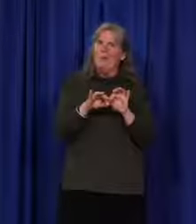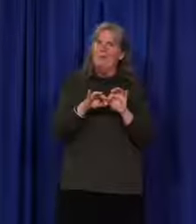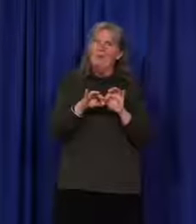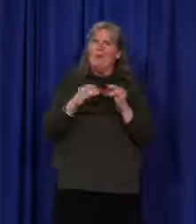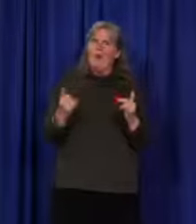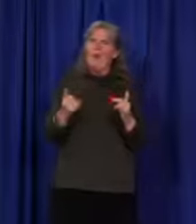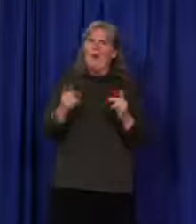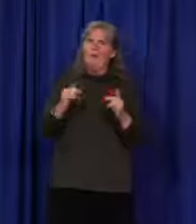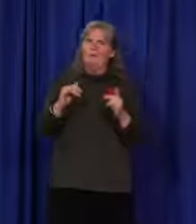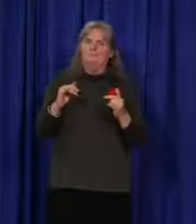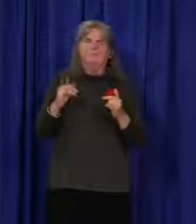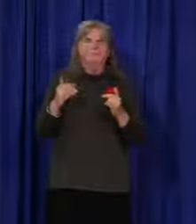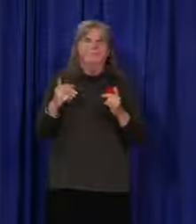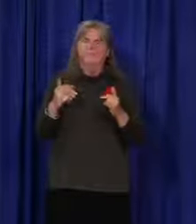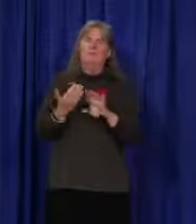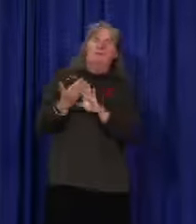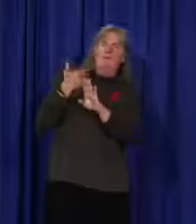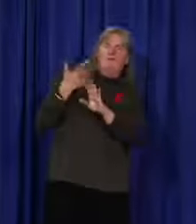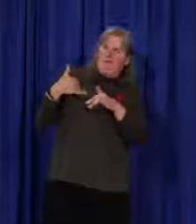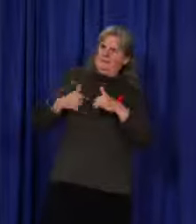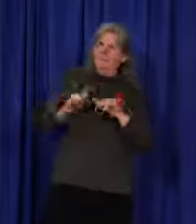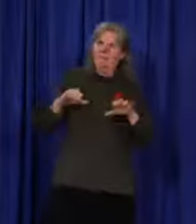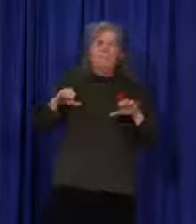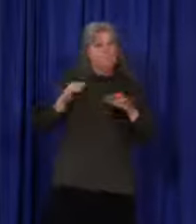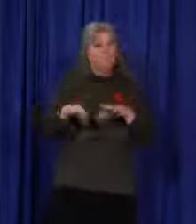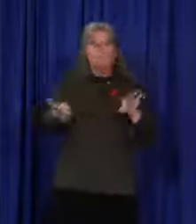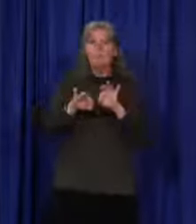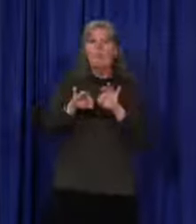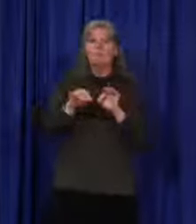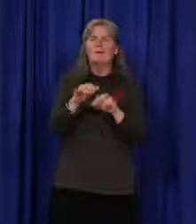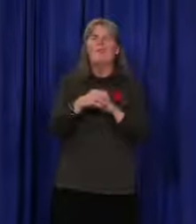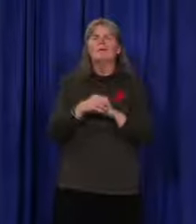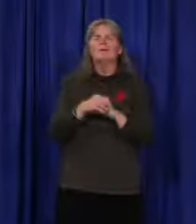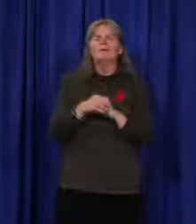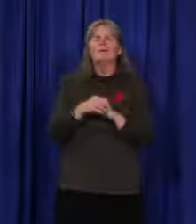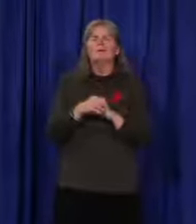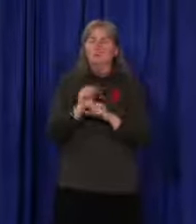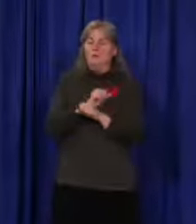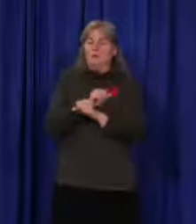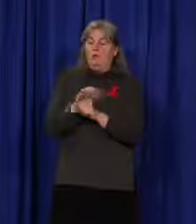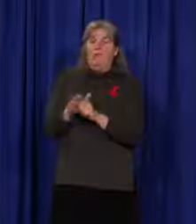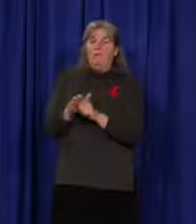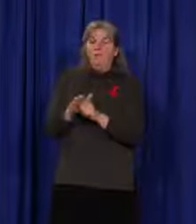Yet we have had no case introductions into Yukon at all since we opened to BC almost a month ago.